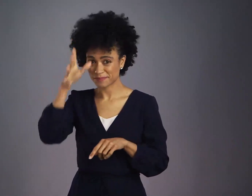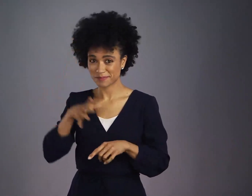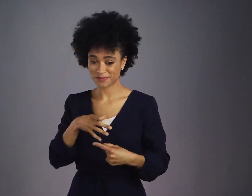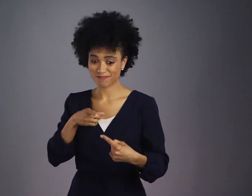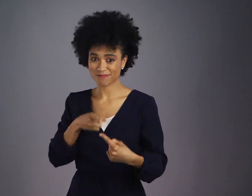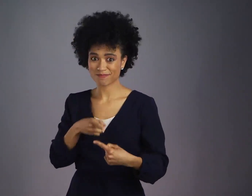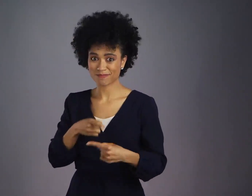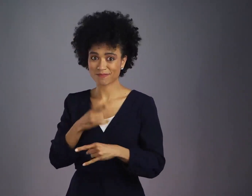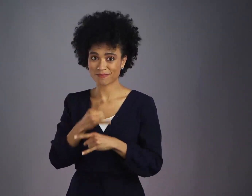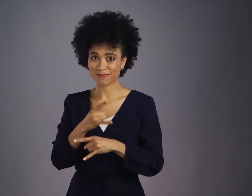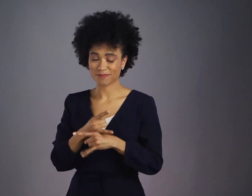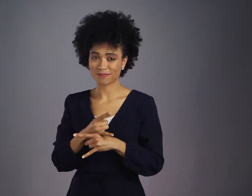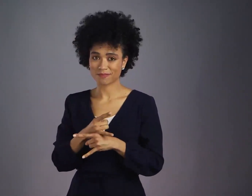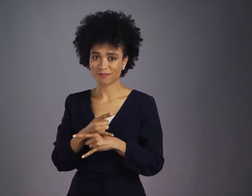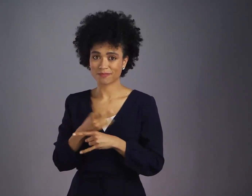but not more than the men themselves.